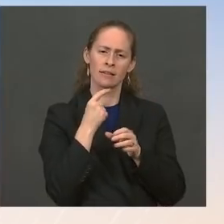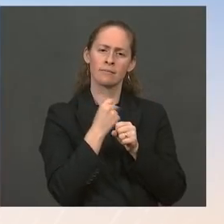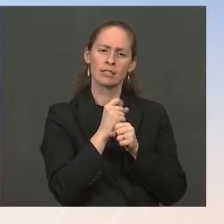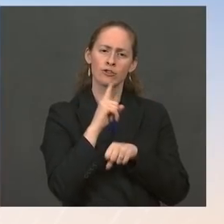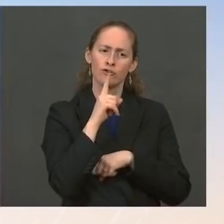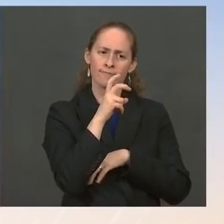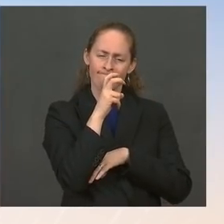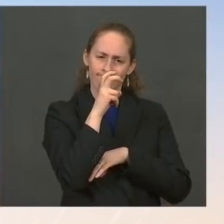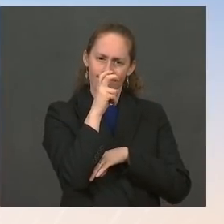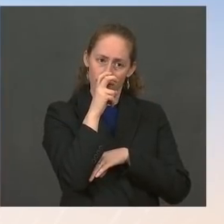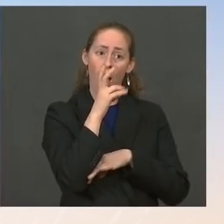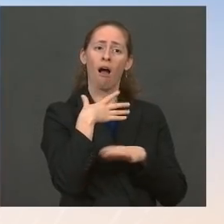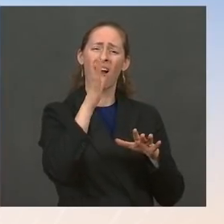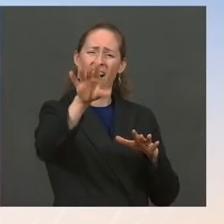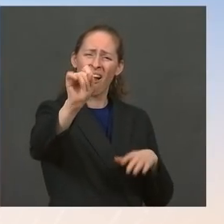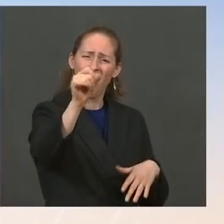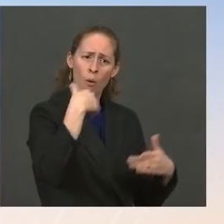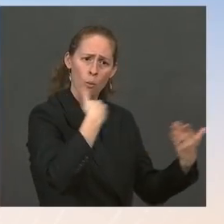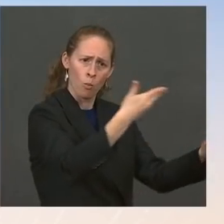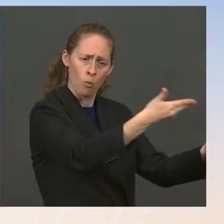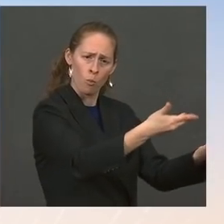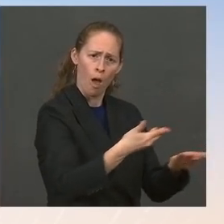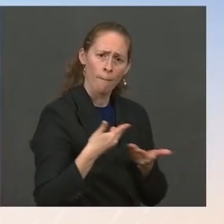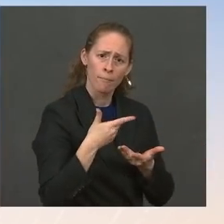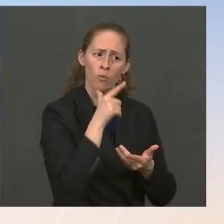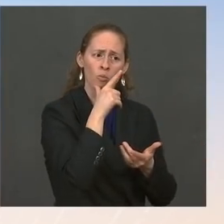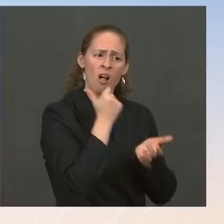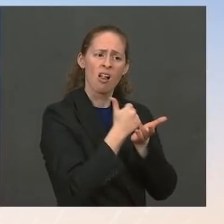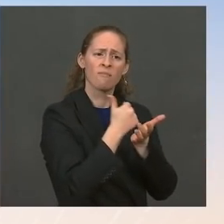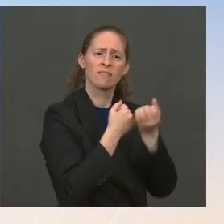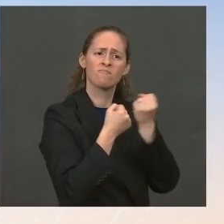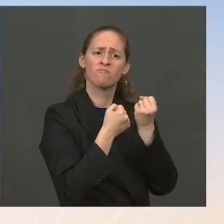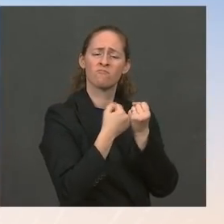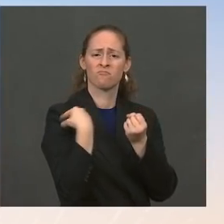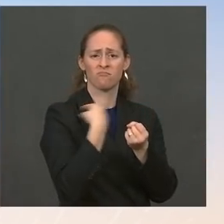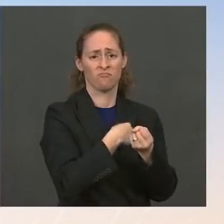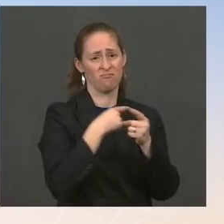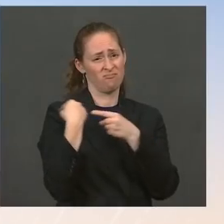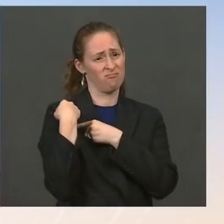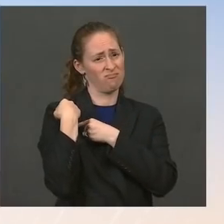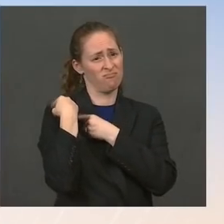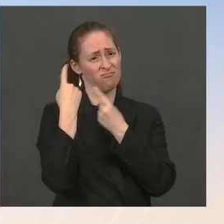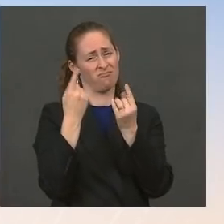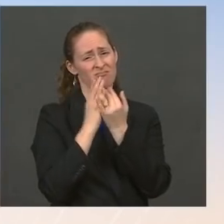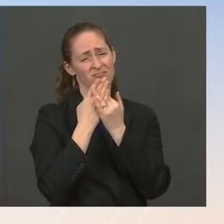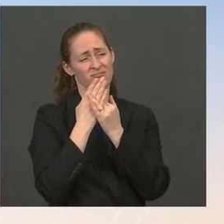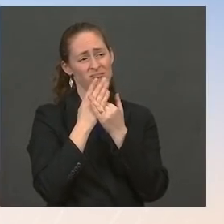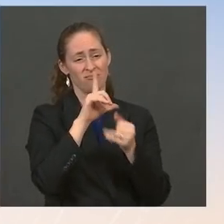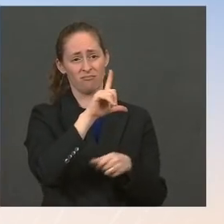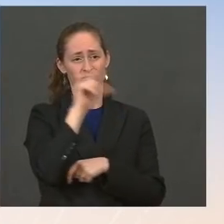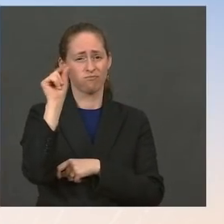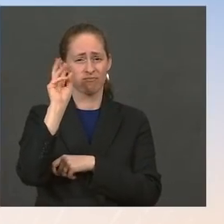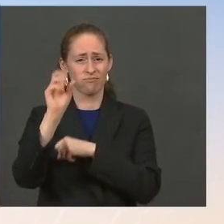who served by our side for many years during a challenging, long war but also that we are making sure